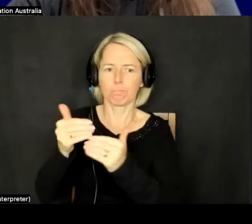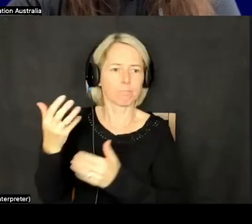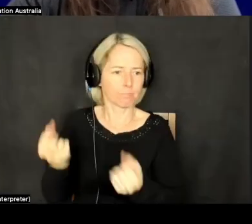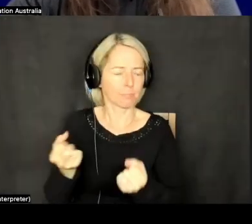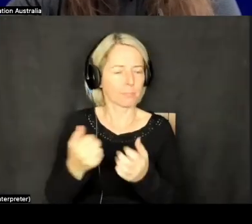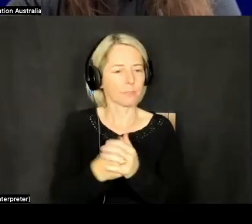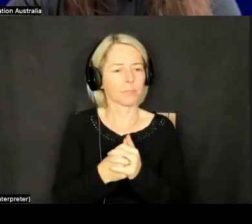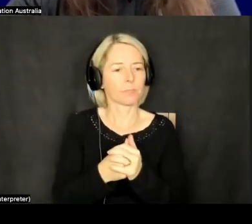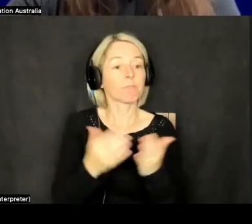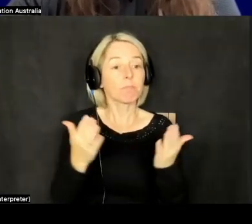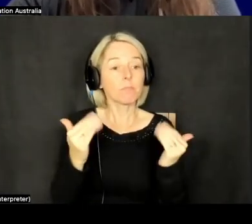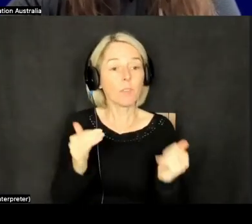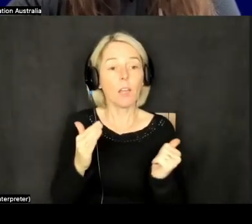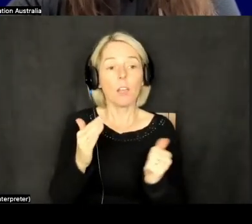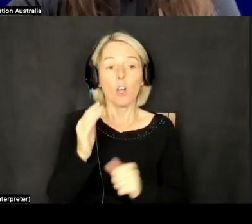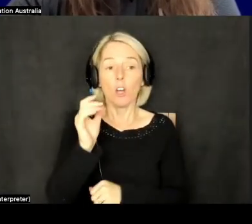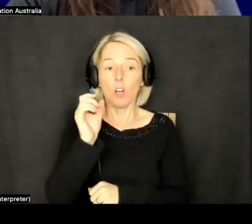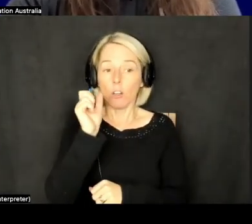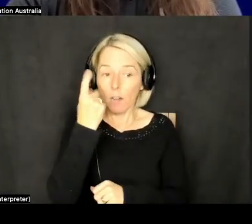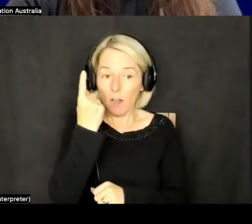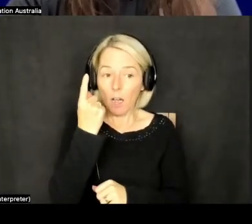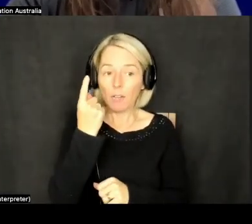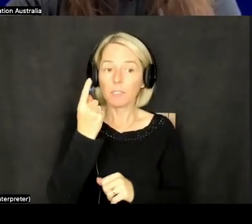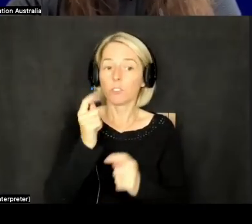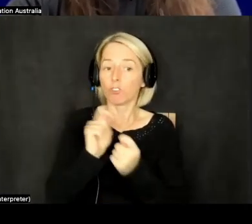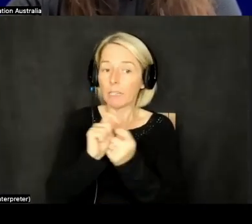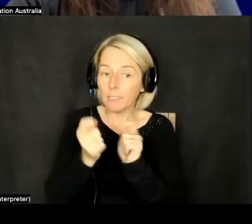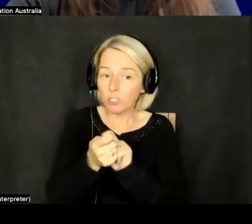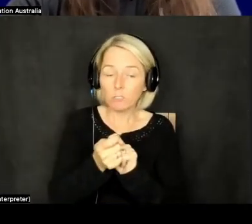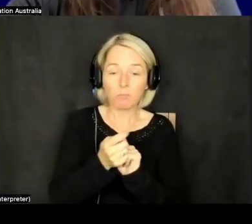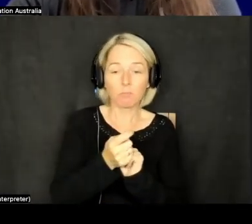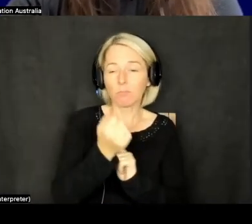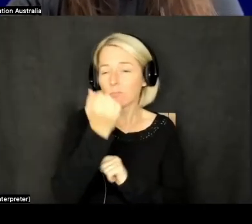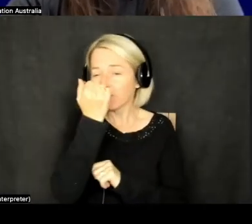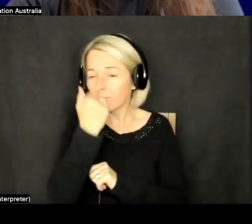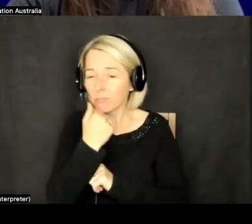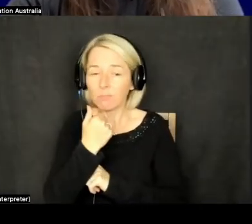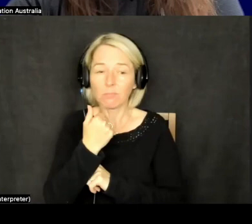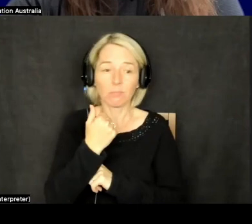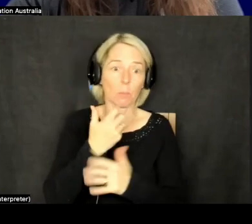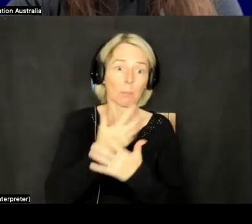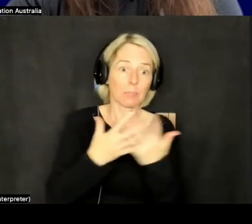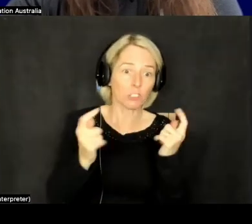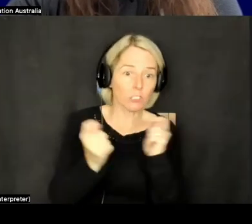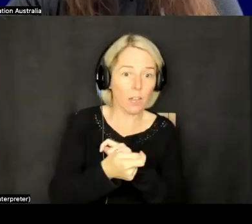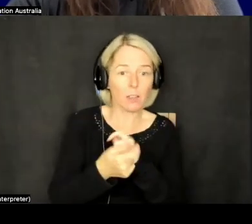place, it could be a new activity, it could be a new school year, it could be new people.